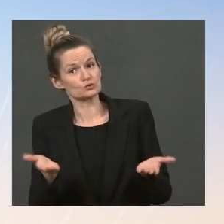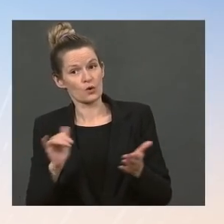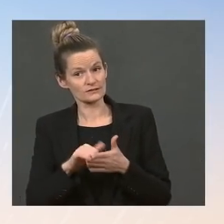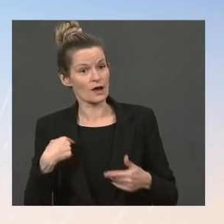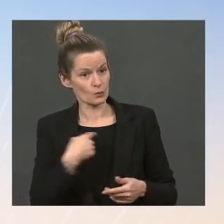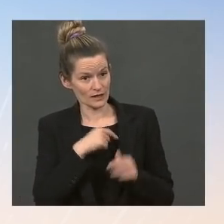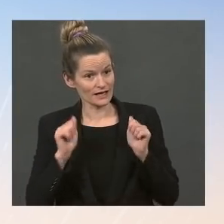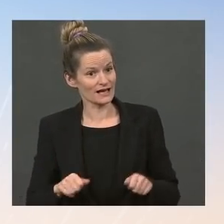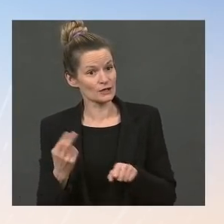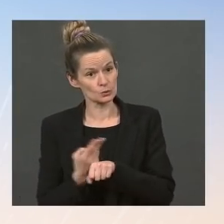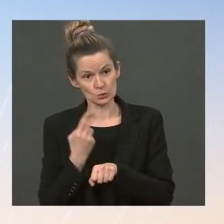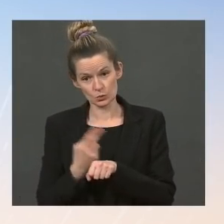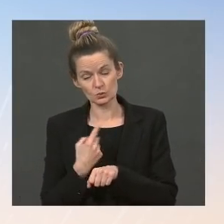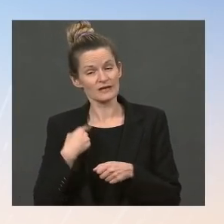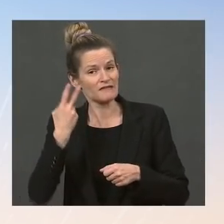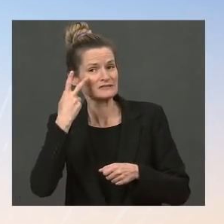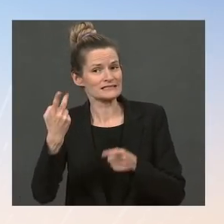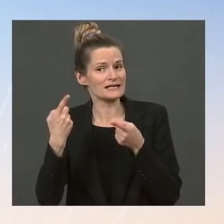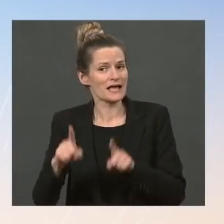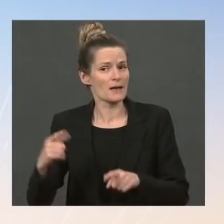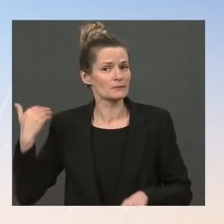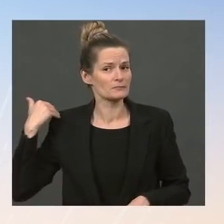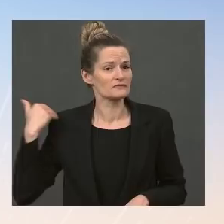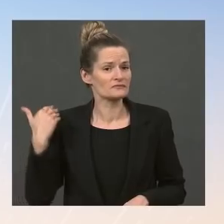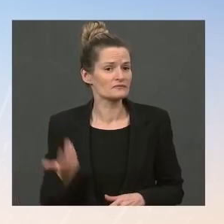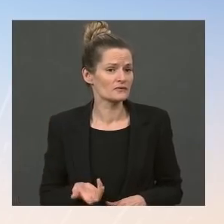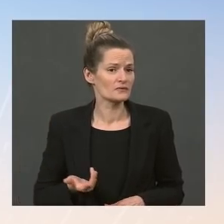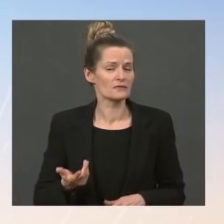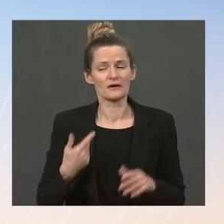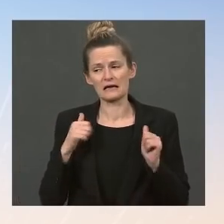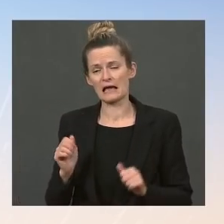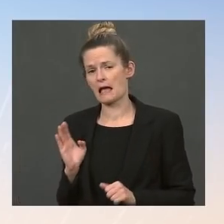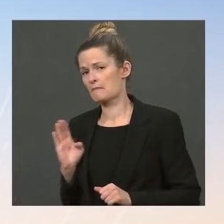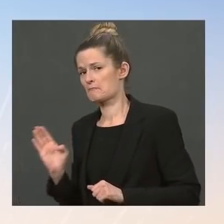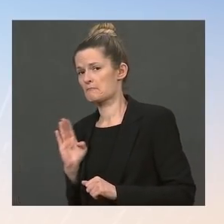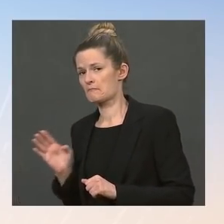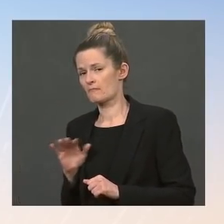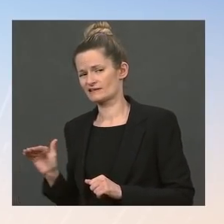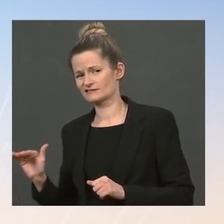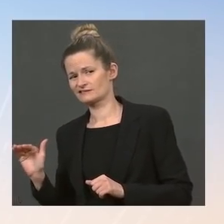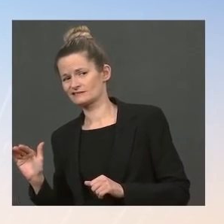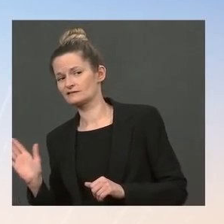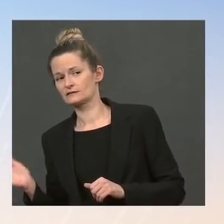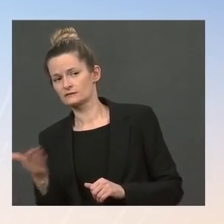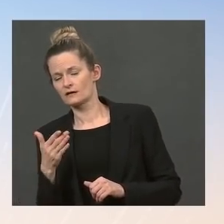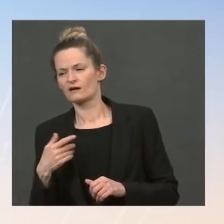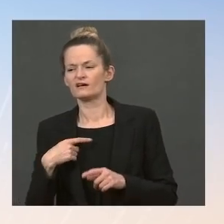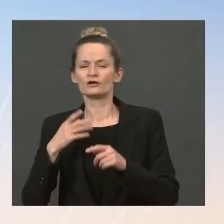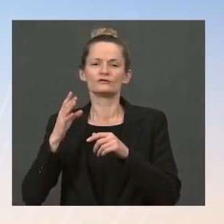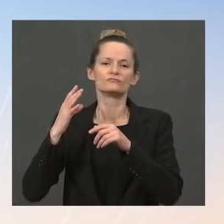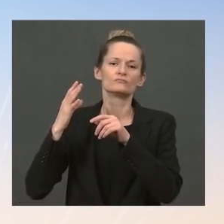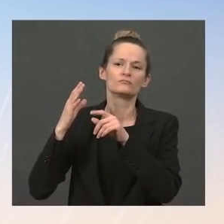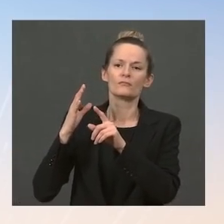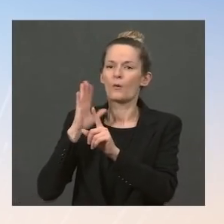We do this behind the scenes quite a bit, sometimes to speak to particular audiences. So, all I was conveying is it's commonplace.